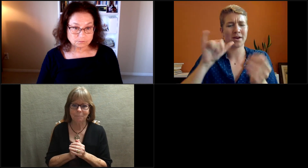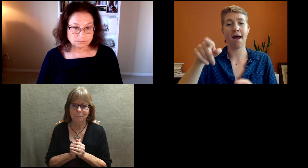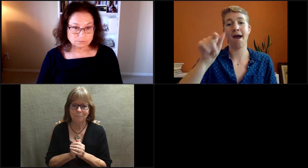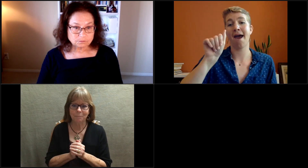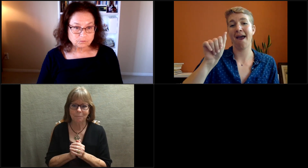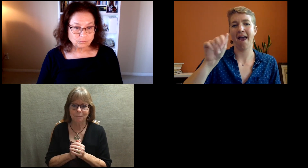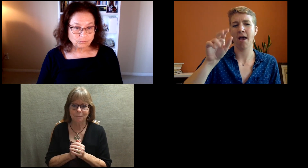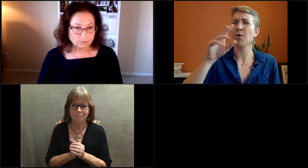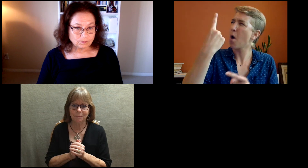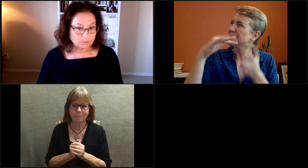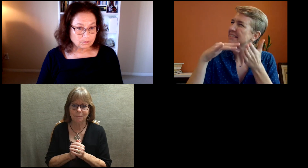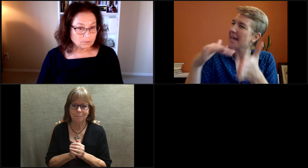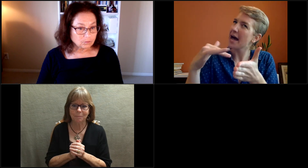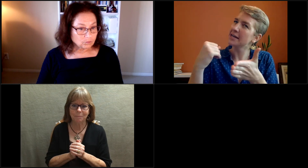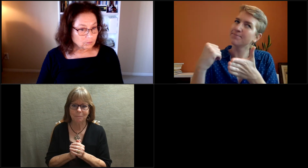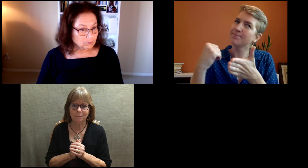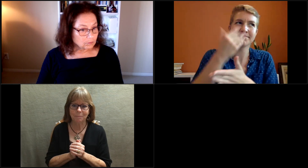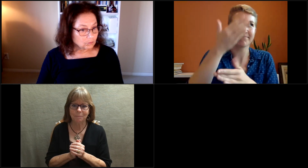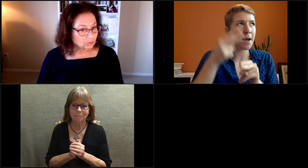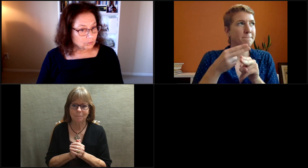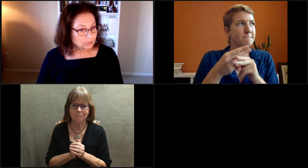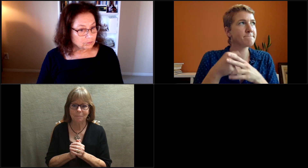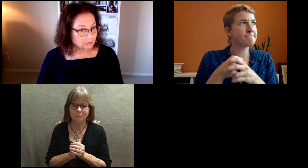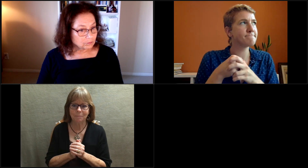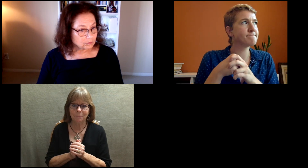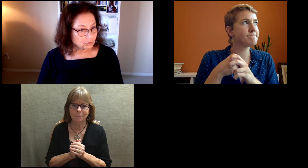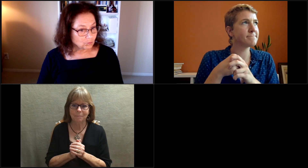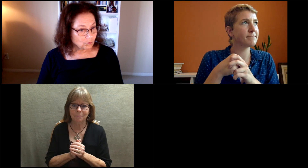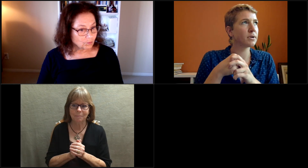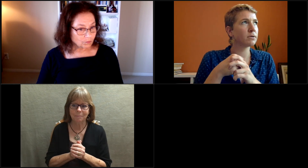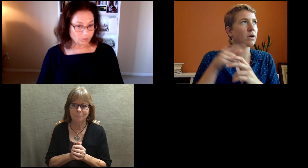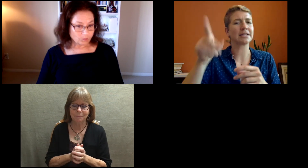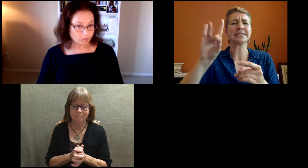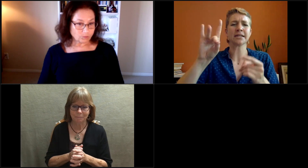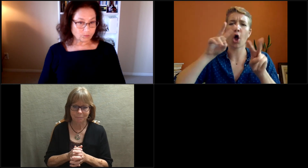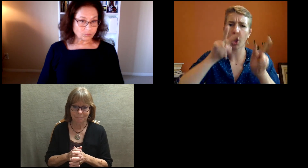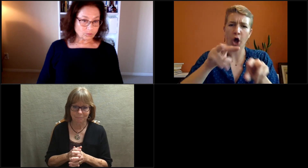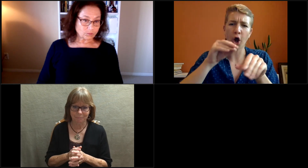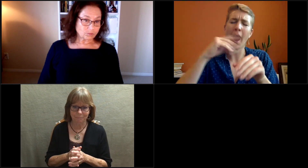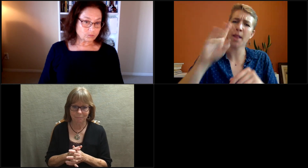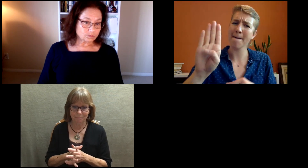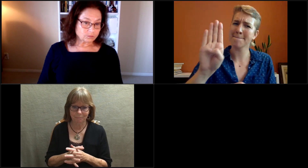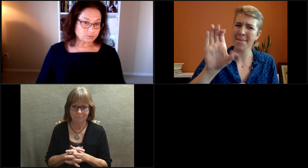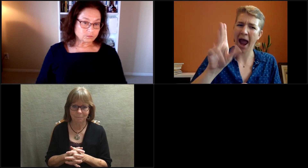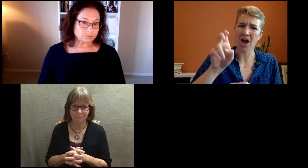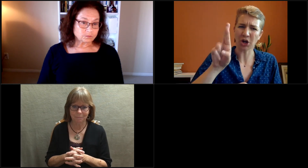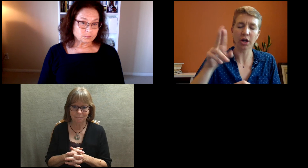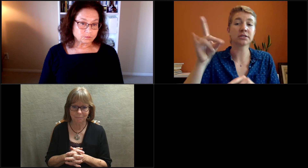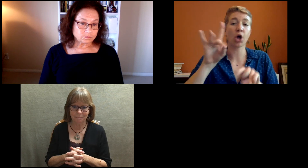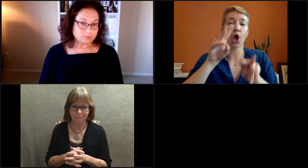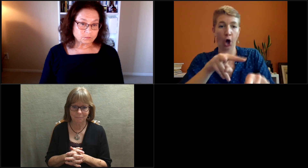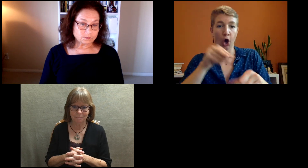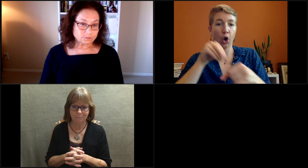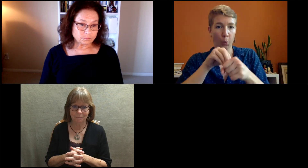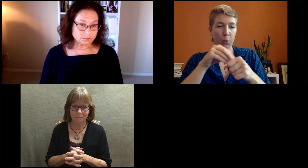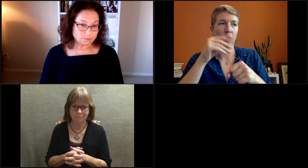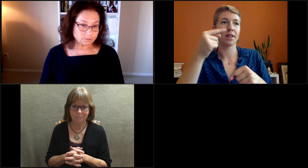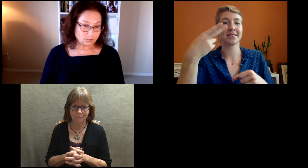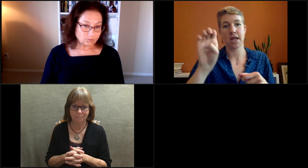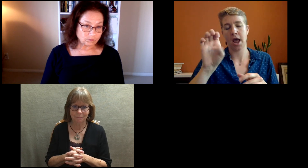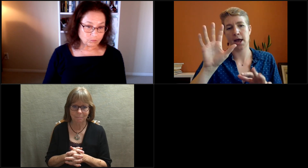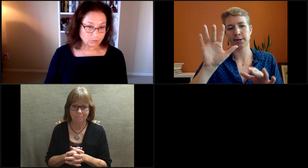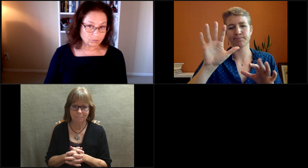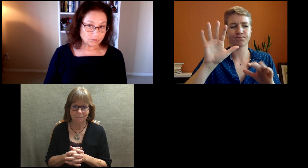So I did notice there was a study and darn it, I wish I remembered the name of the author. But they were looking specifically--I think it was Becker--